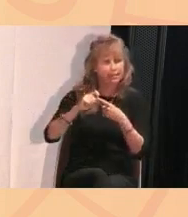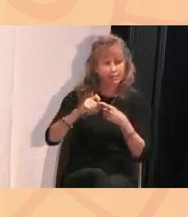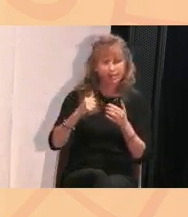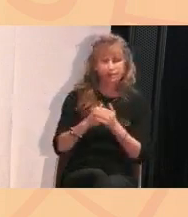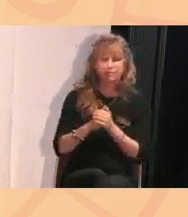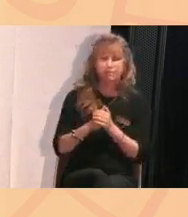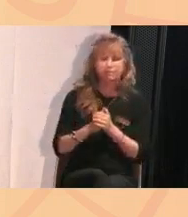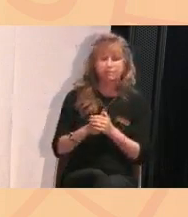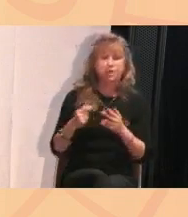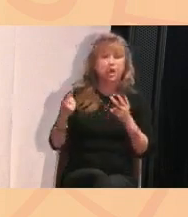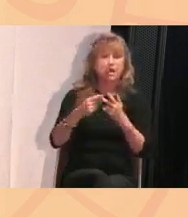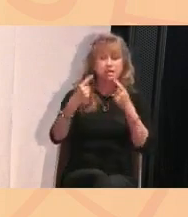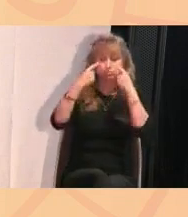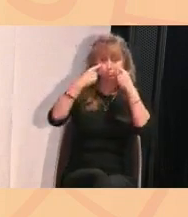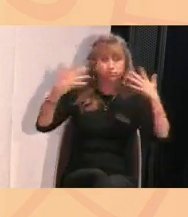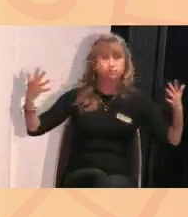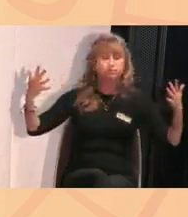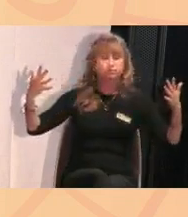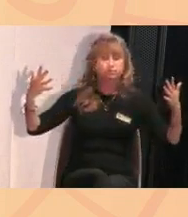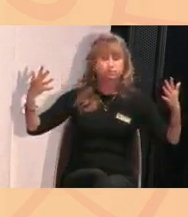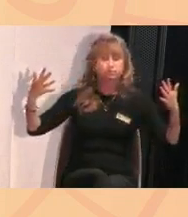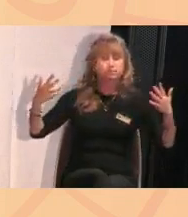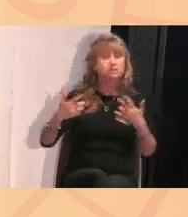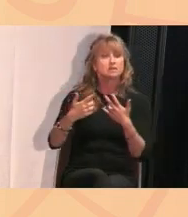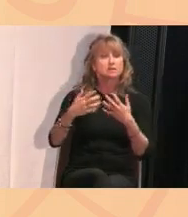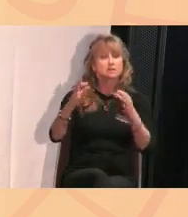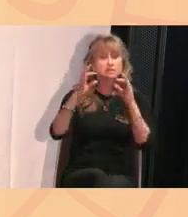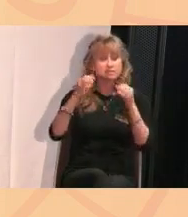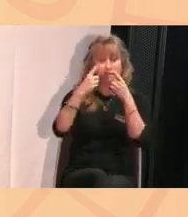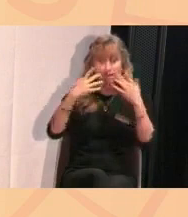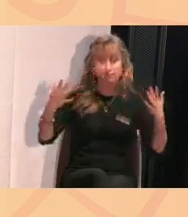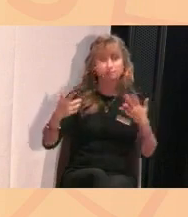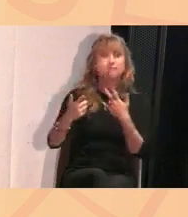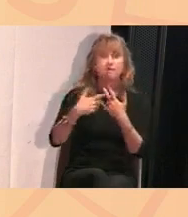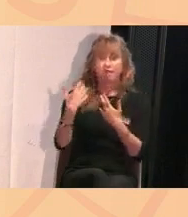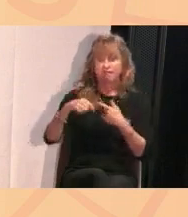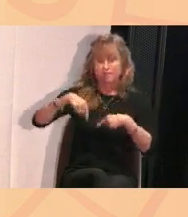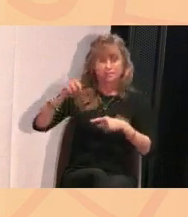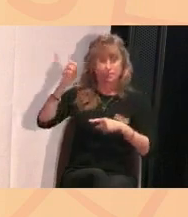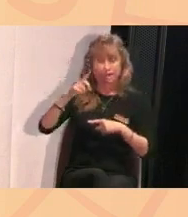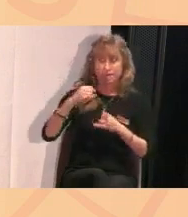I believe there are some big gaps in our collective knowledge and the national narratives we weave.